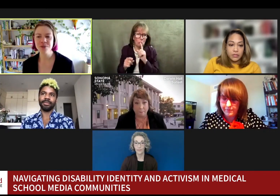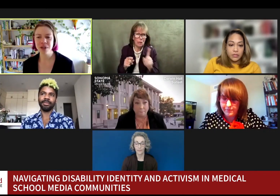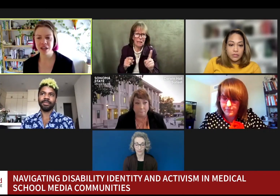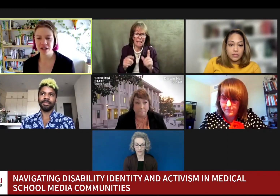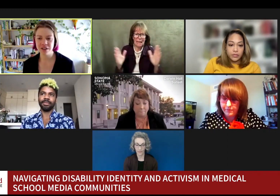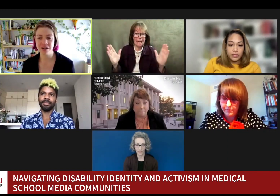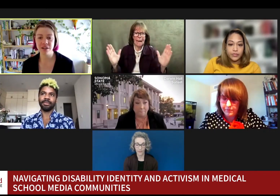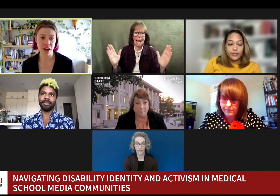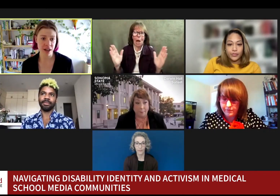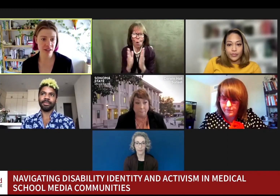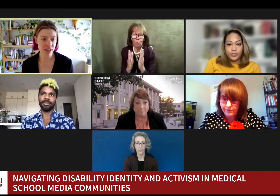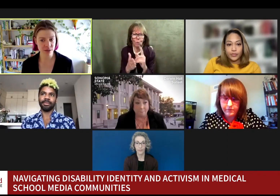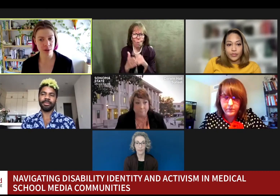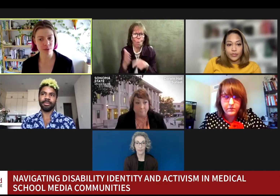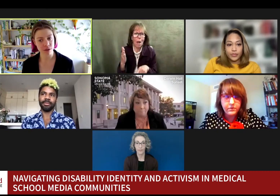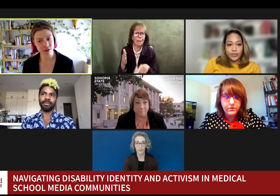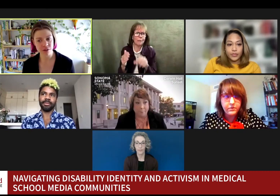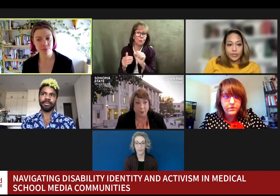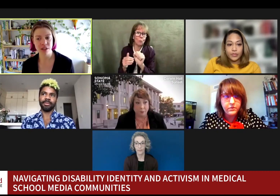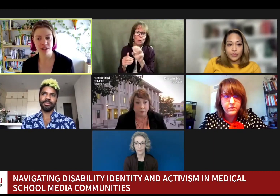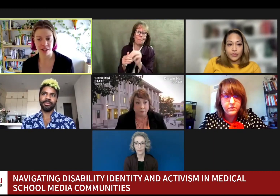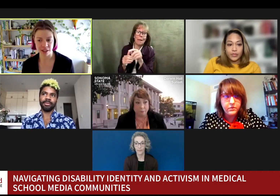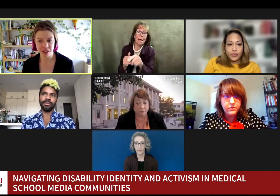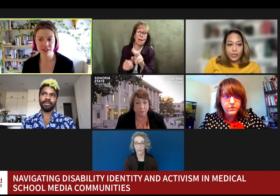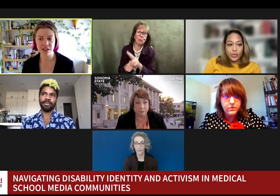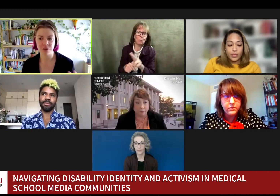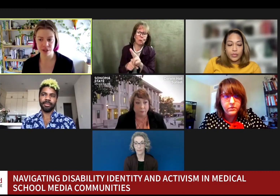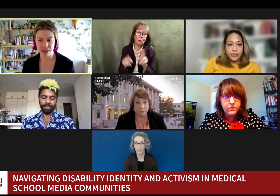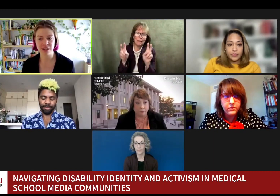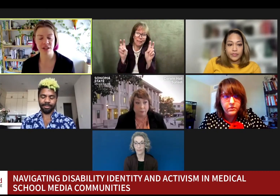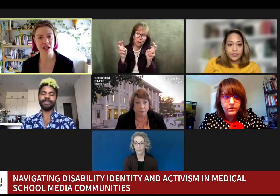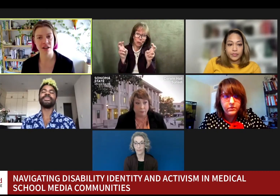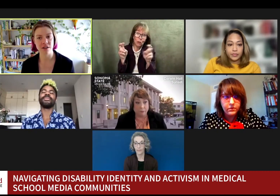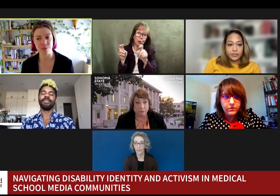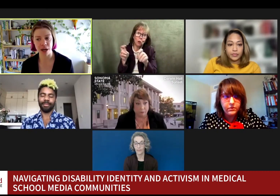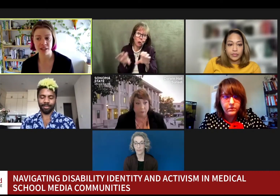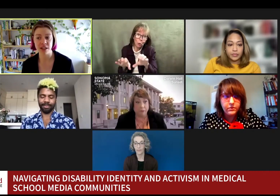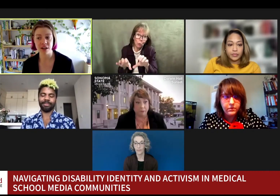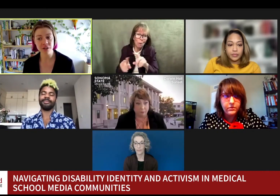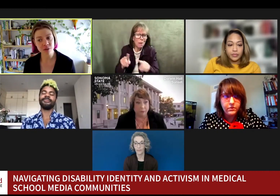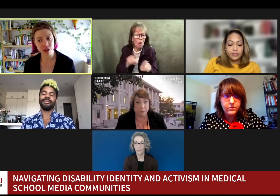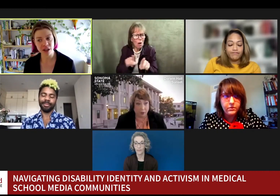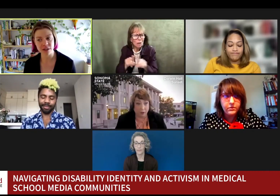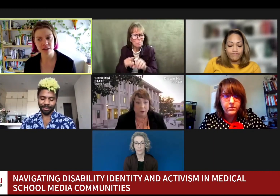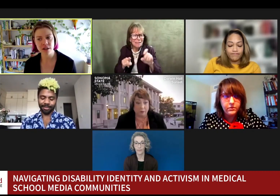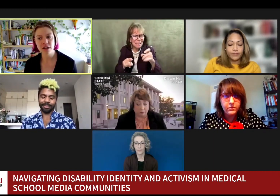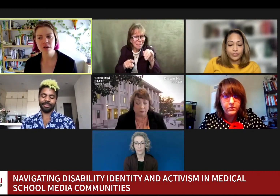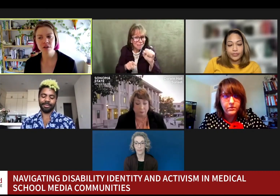the guidance can sometimes also be sexist and racist and biased in other ways.